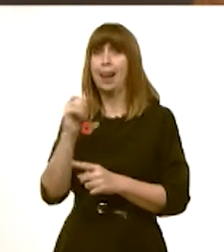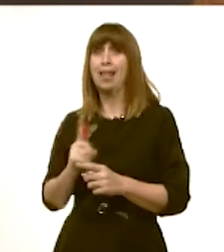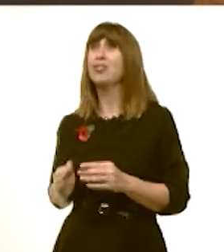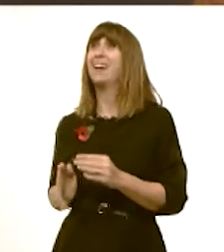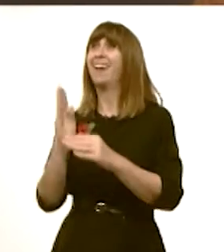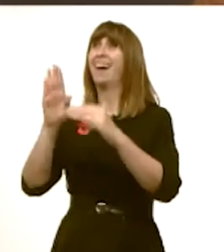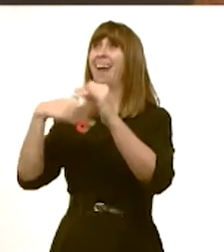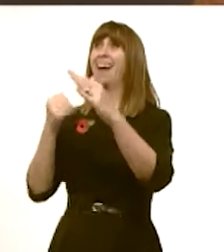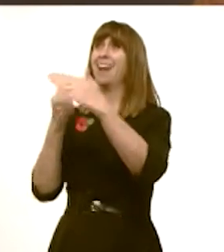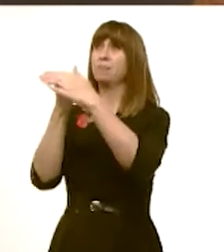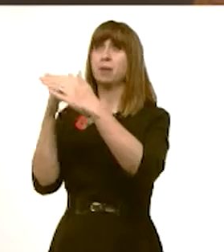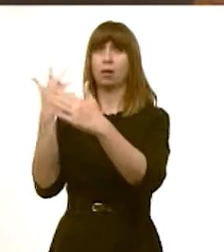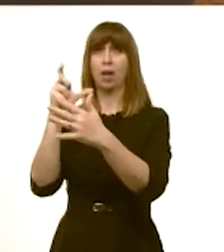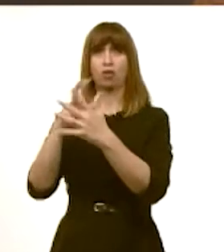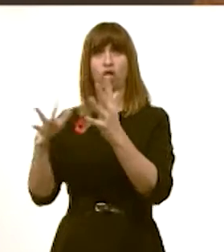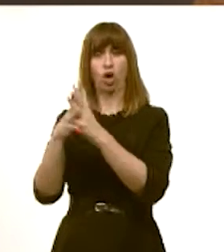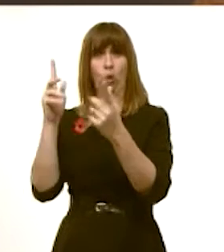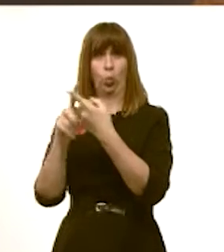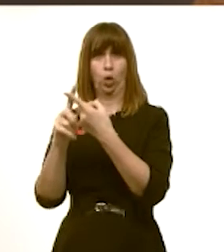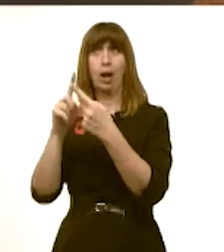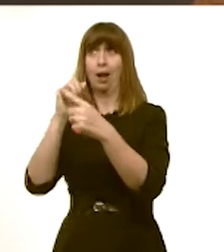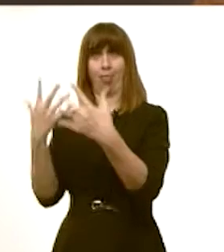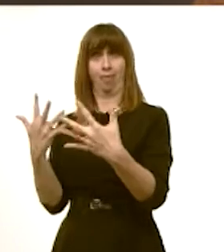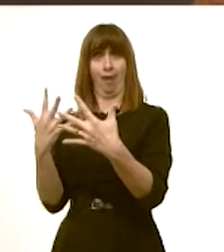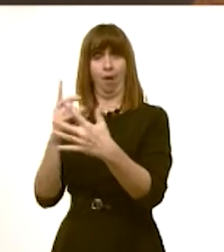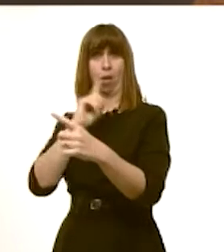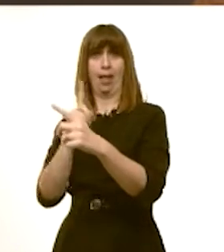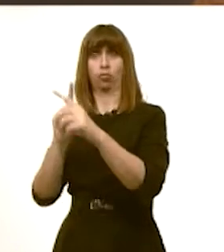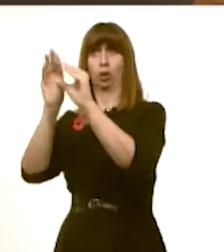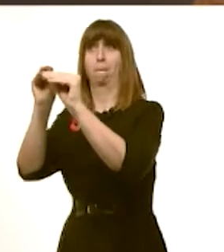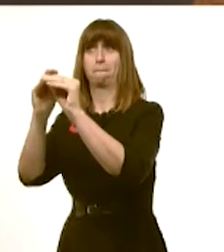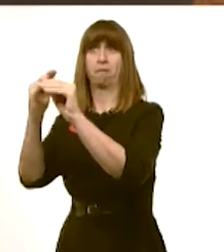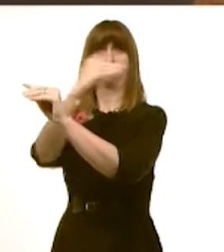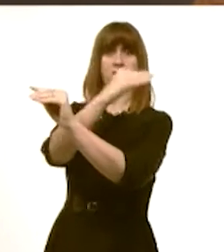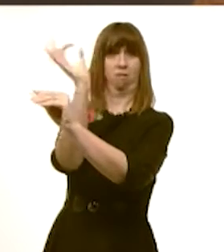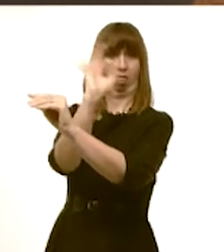that is where electrification ends at the present time. That is not what we want to see and that is not what he would want to see, of course,